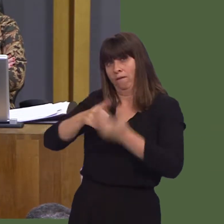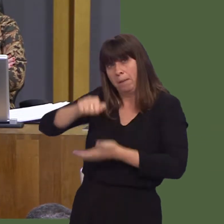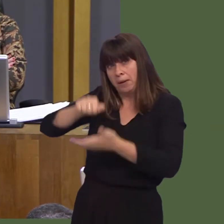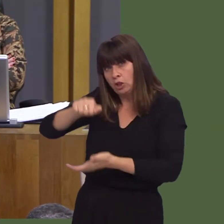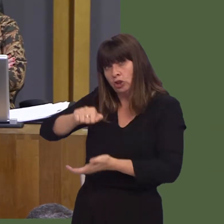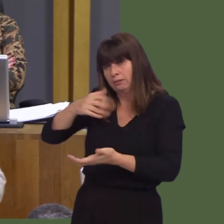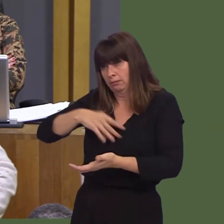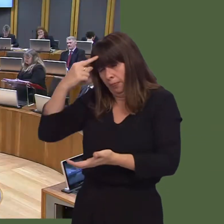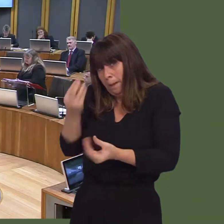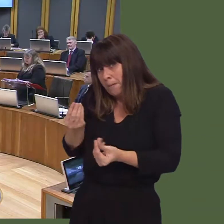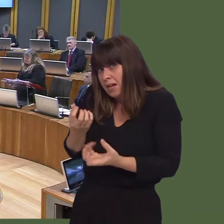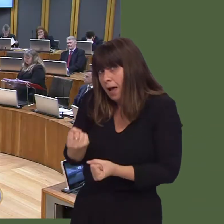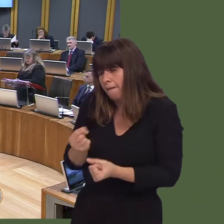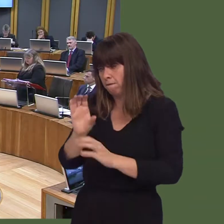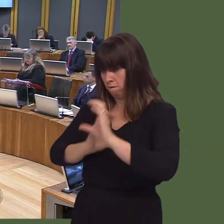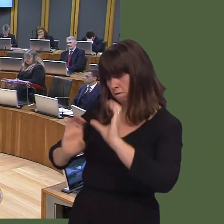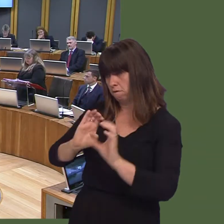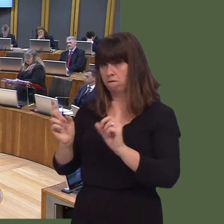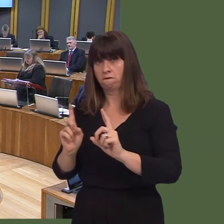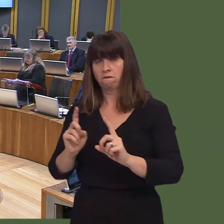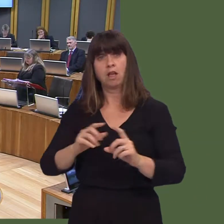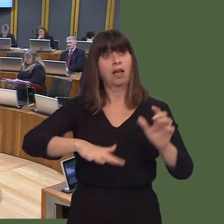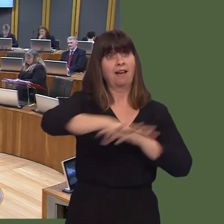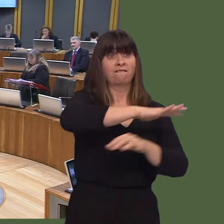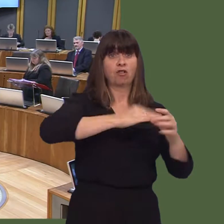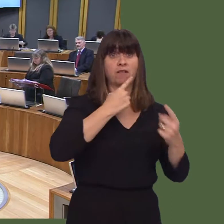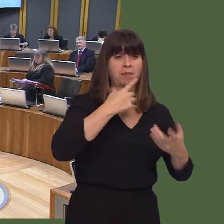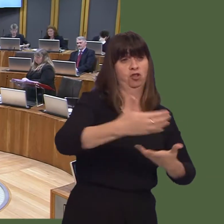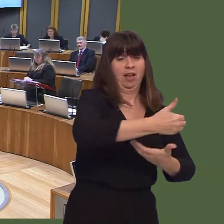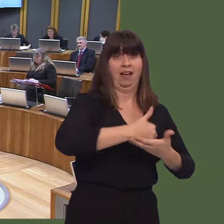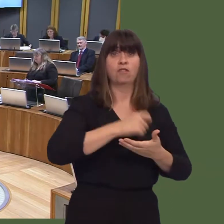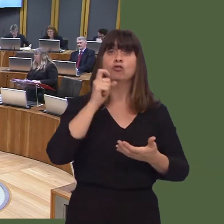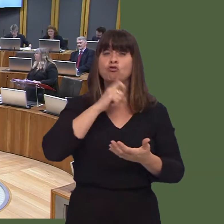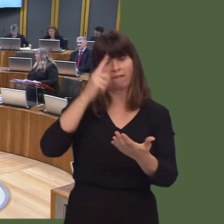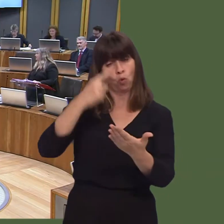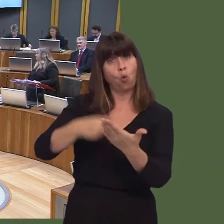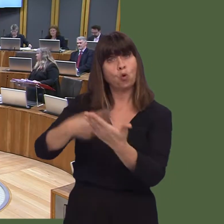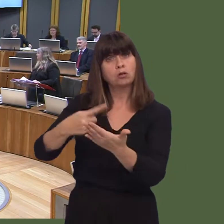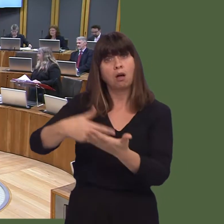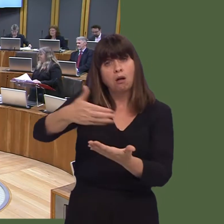We've already published the environmental information, draft Orders and the associated reporting for the proposed M4 project.